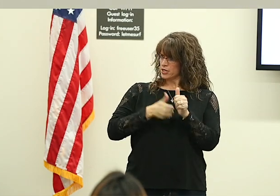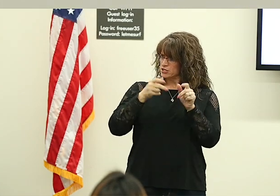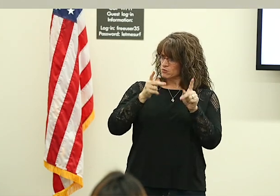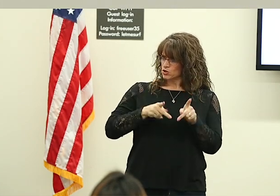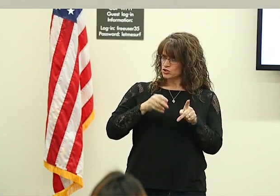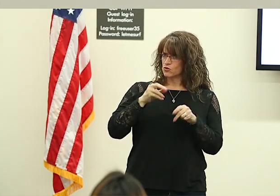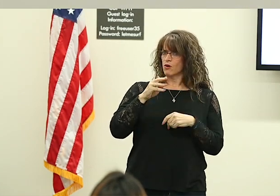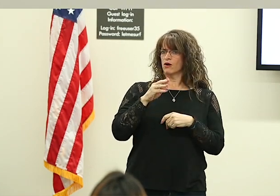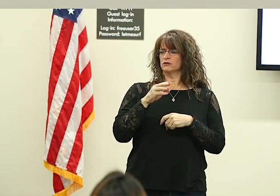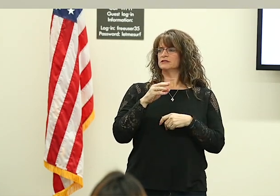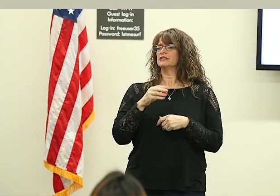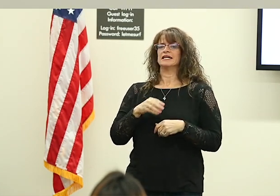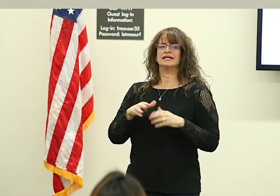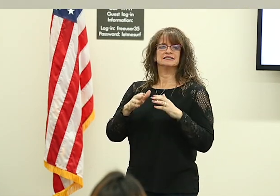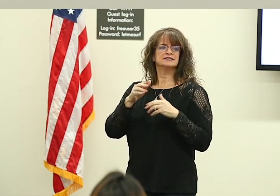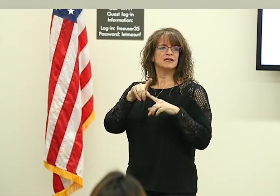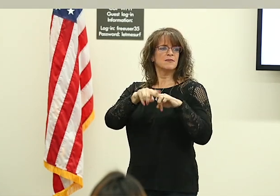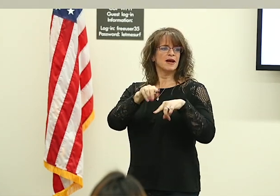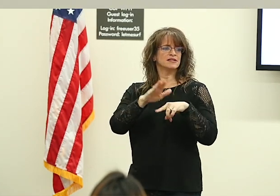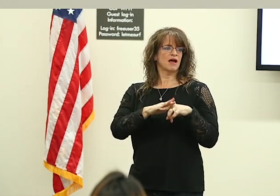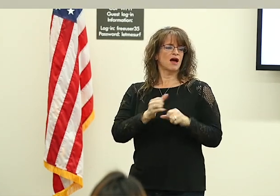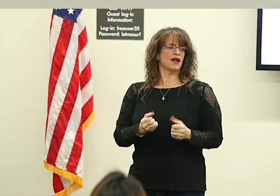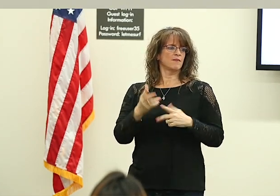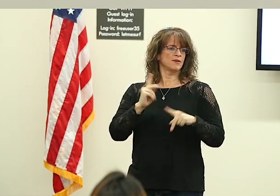It's by household size. So the chart,